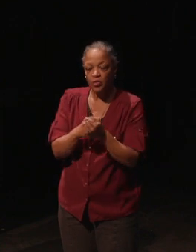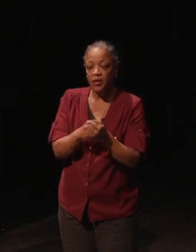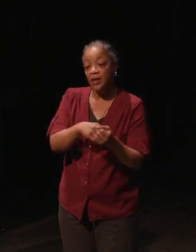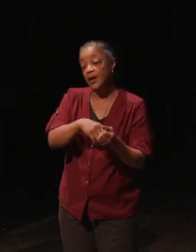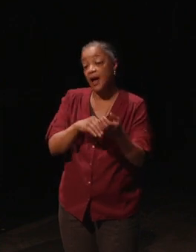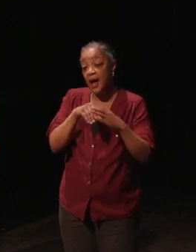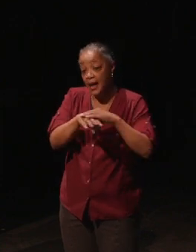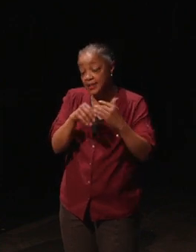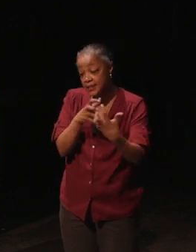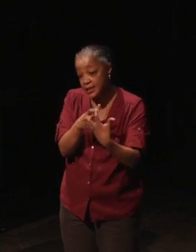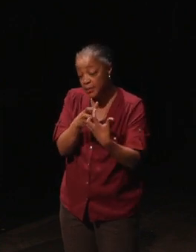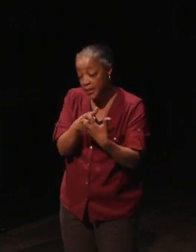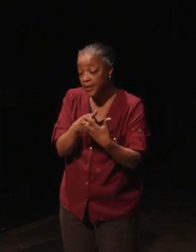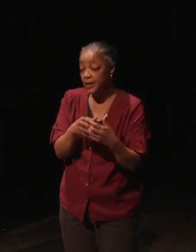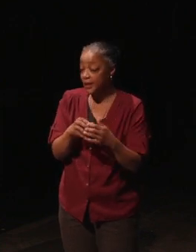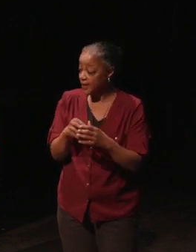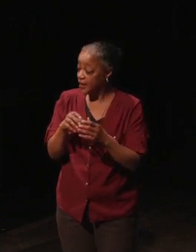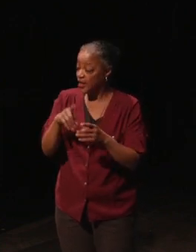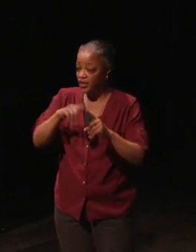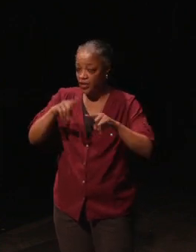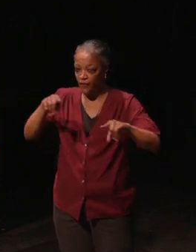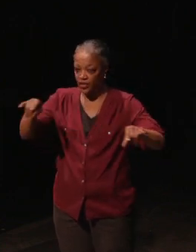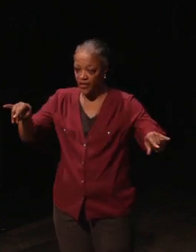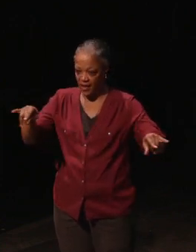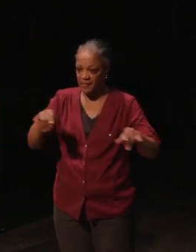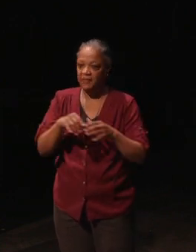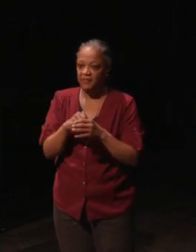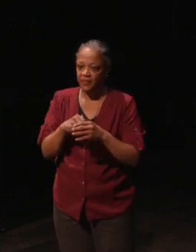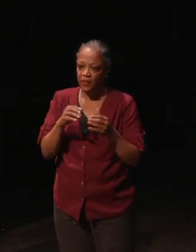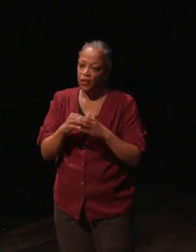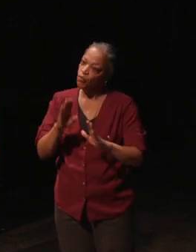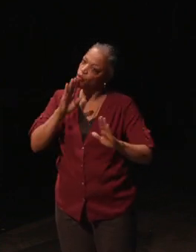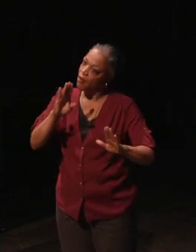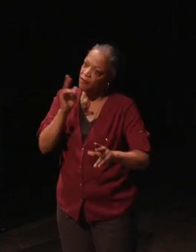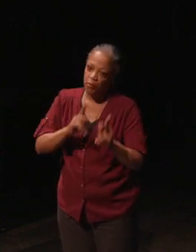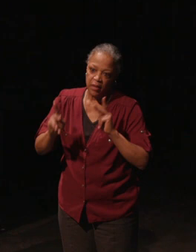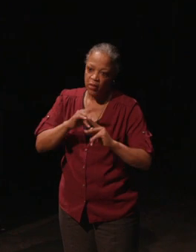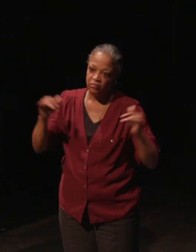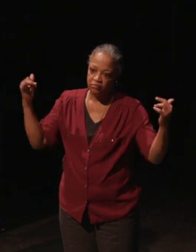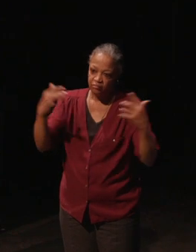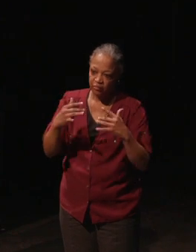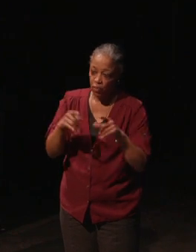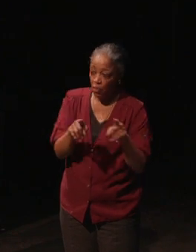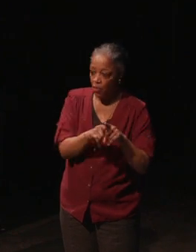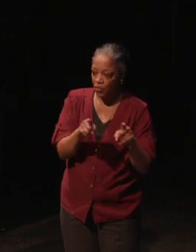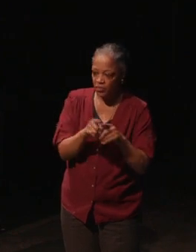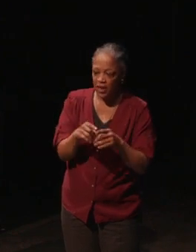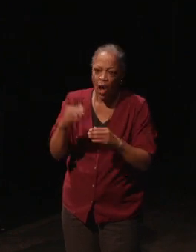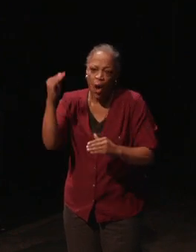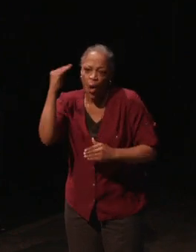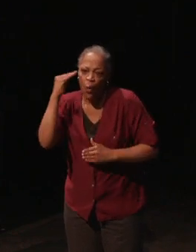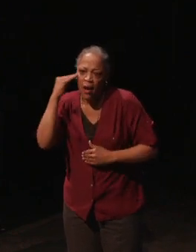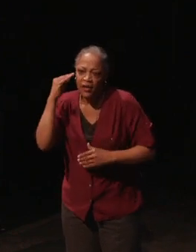which is also obviously great tool for the people taking part in it, but also huge awareness raising tool as well,